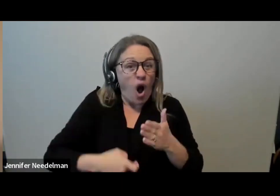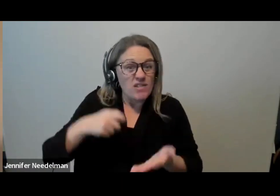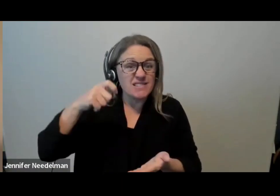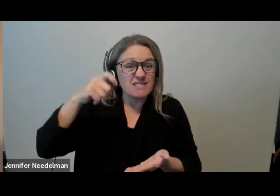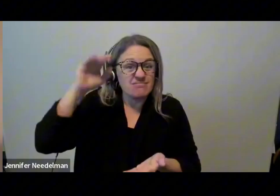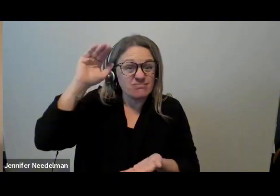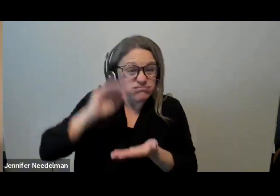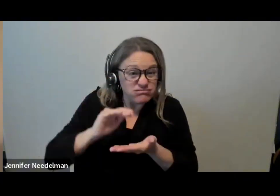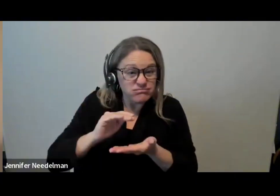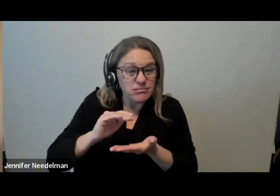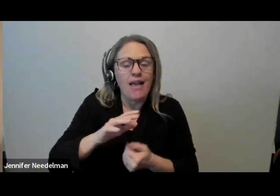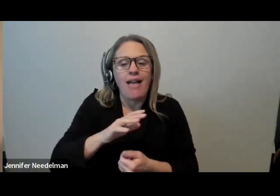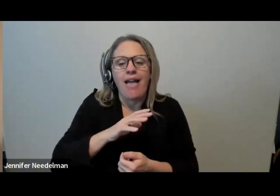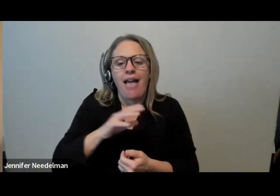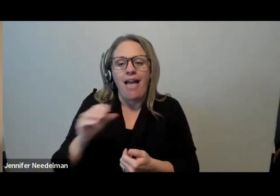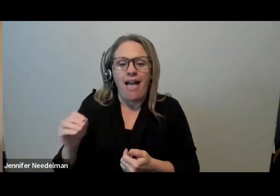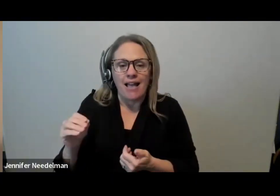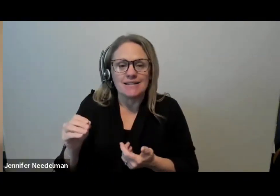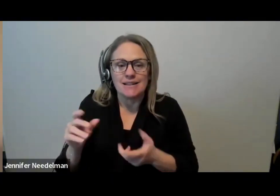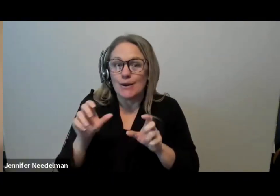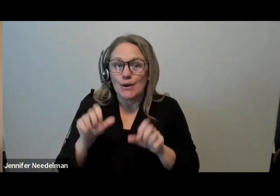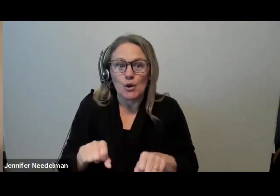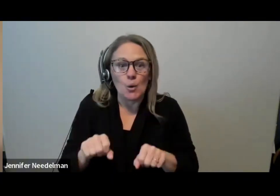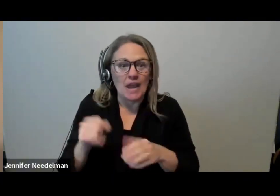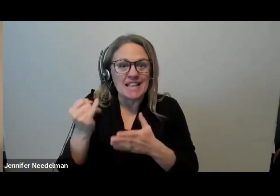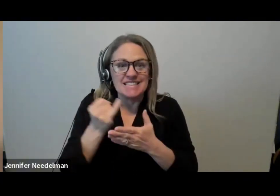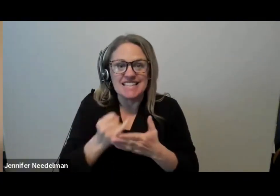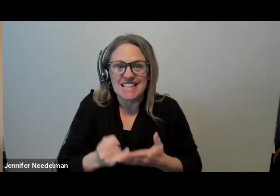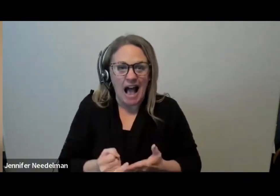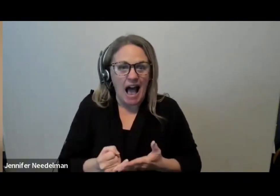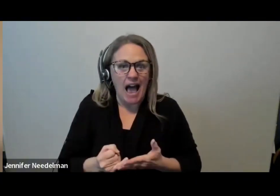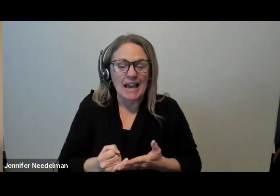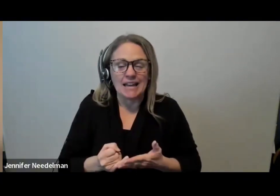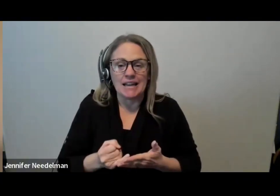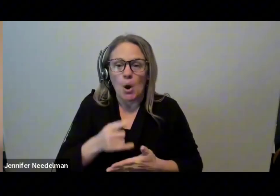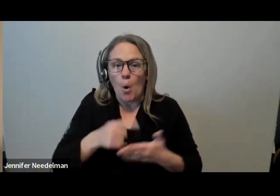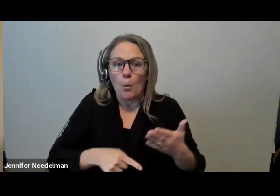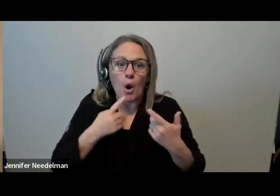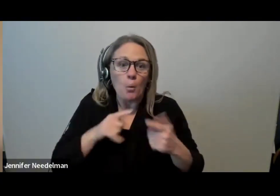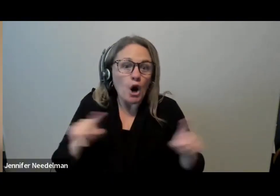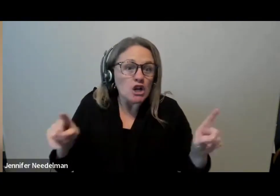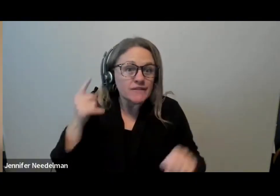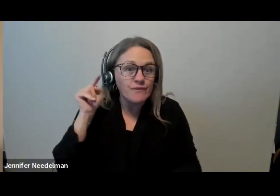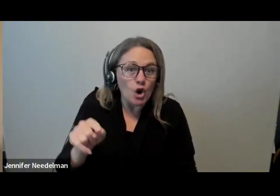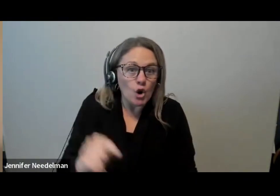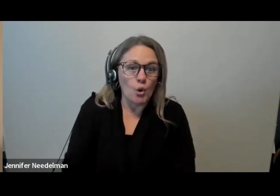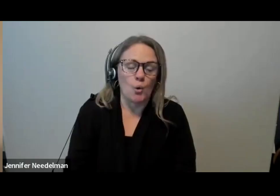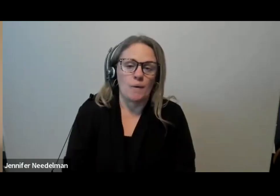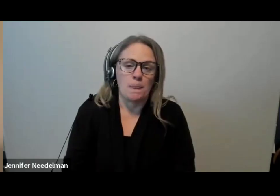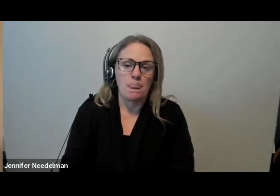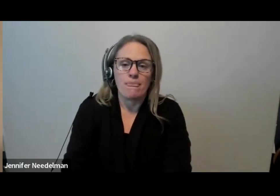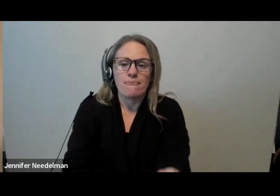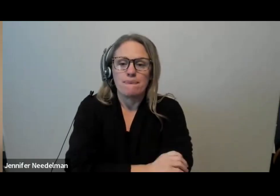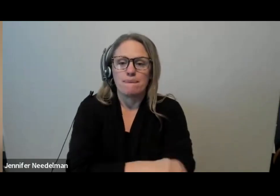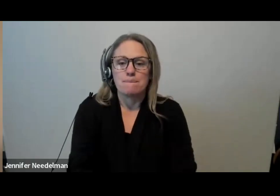because they're modular, you can sort of design what works for you and then be able to get a controller, you know,